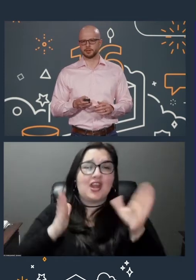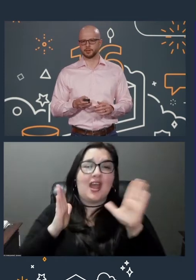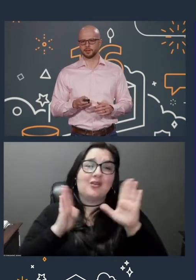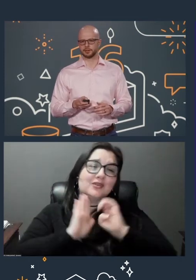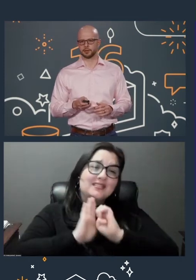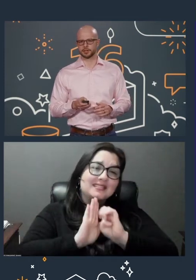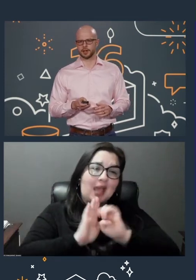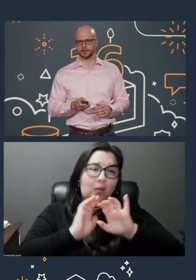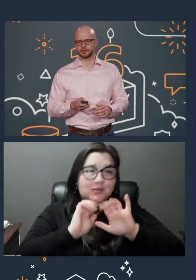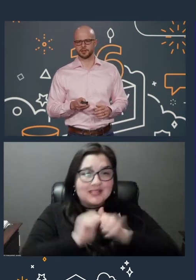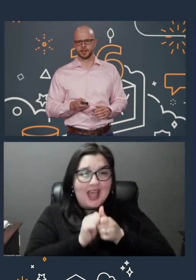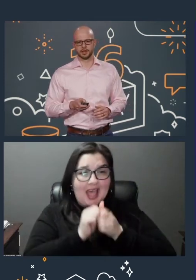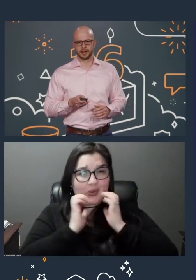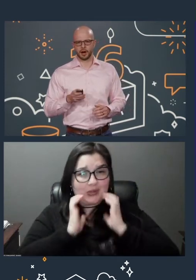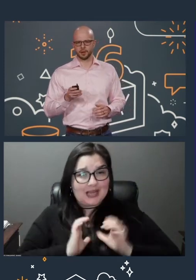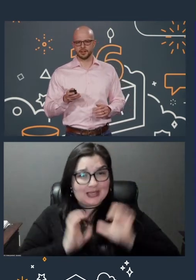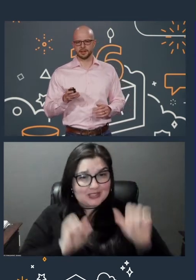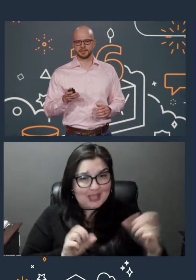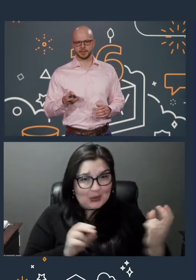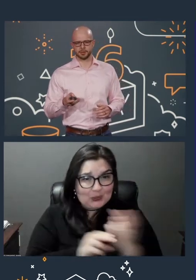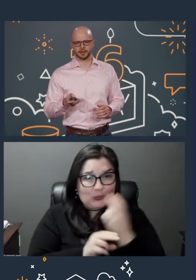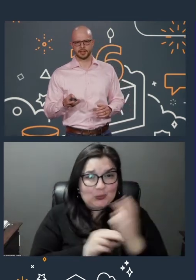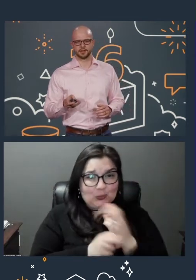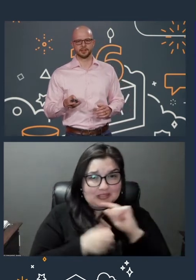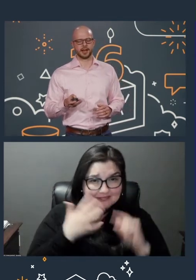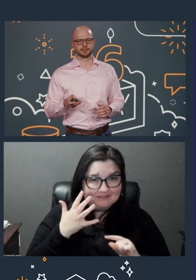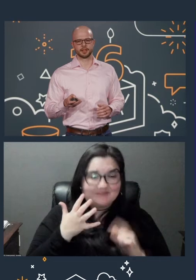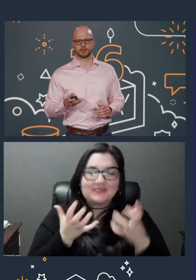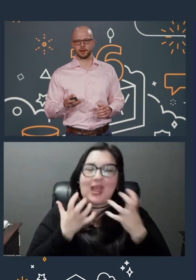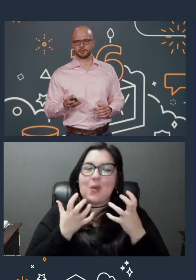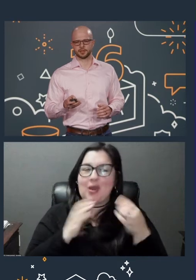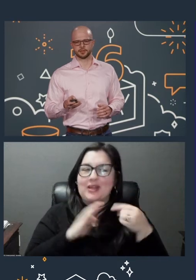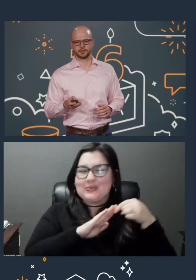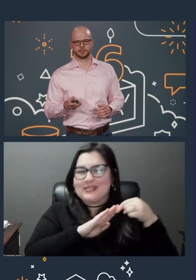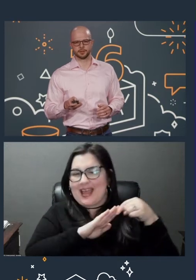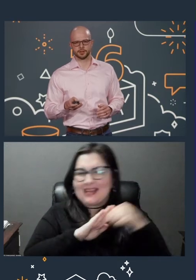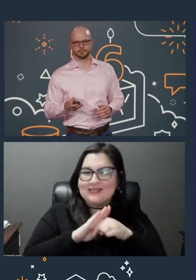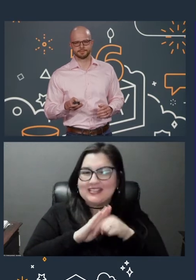to save on their storage costs, I wanna dive deeper into the Lifecycle object-size filter.